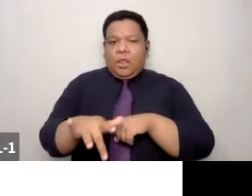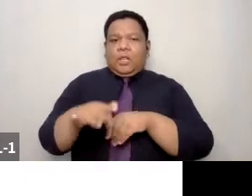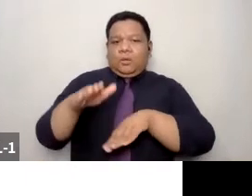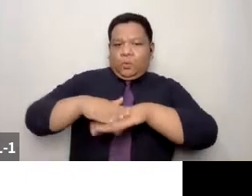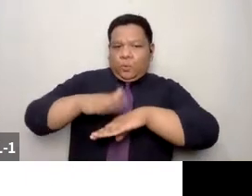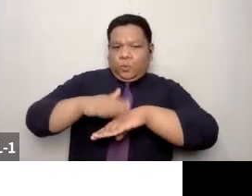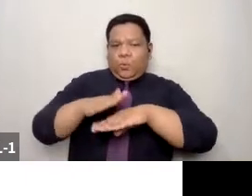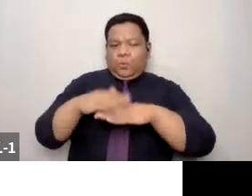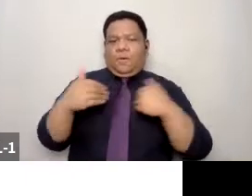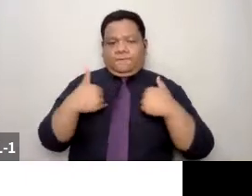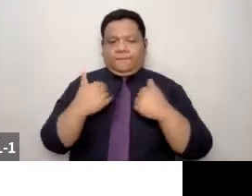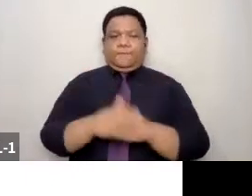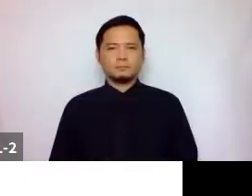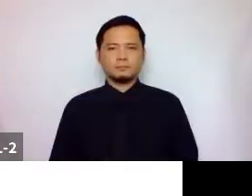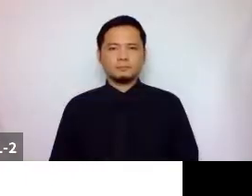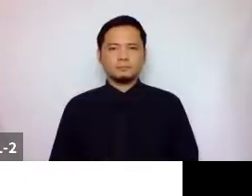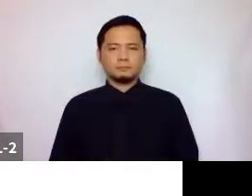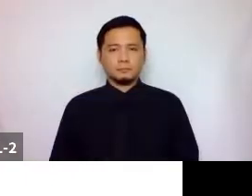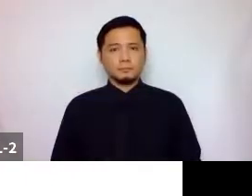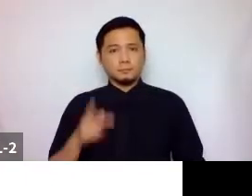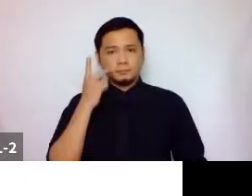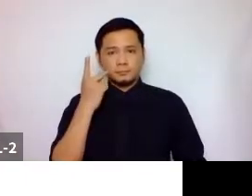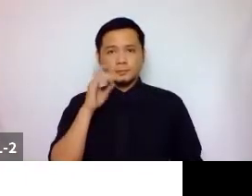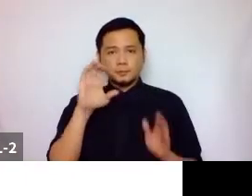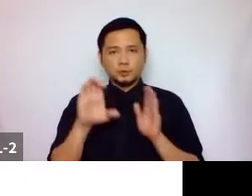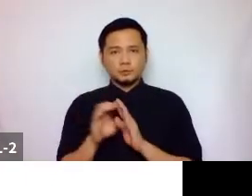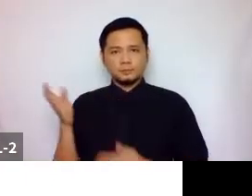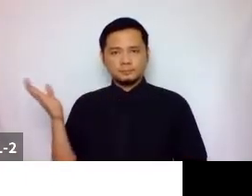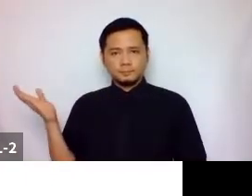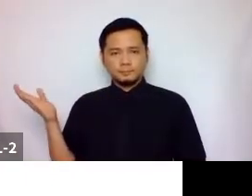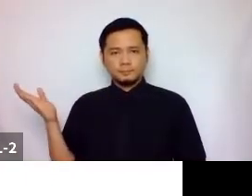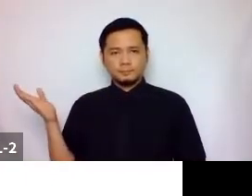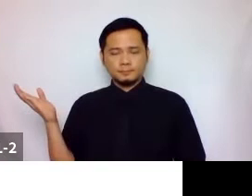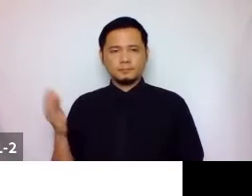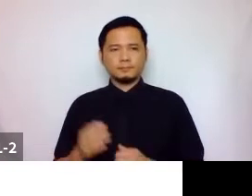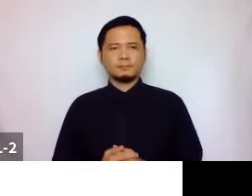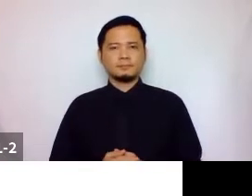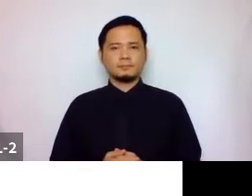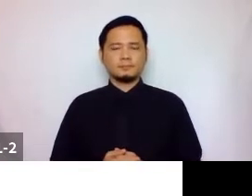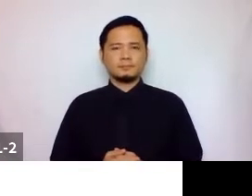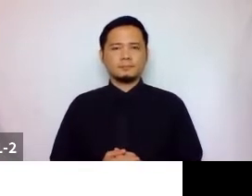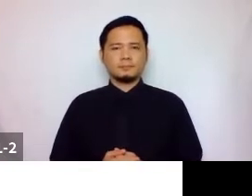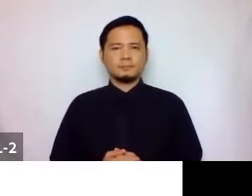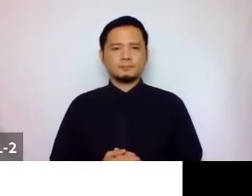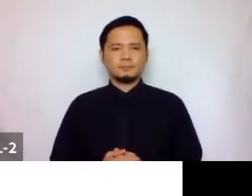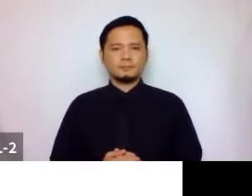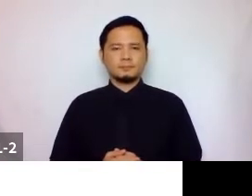As you can see on the photos on the screen, that is how mechanisms act in the vaccines.